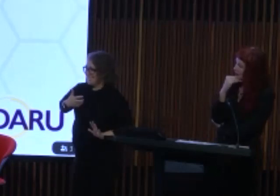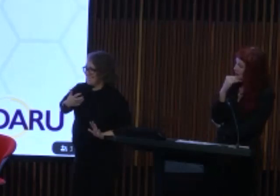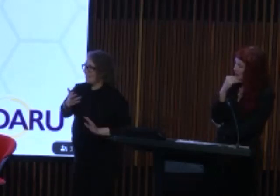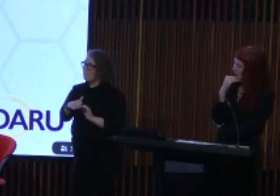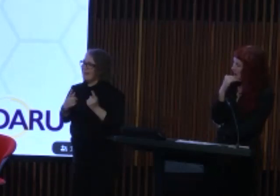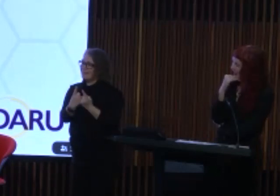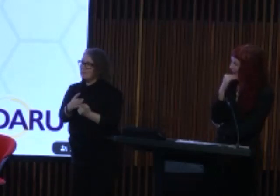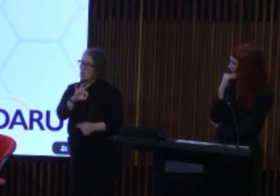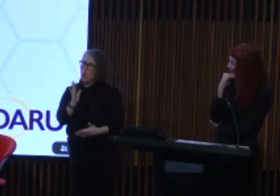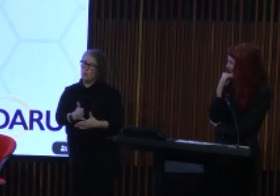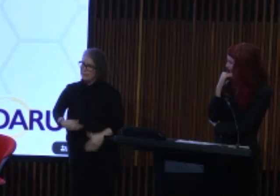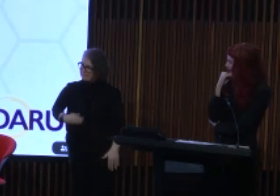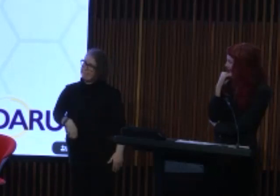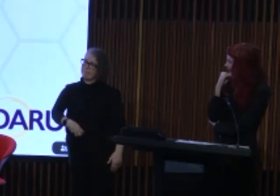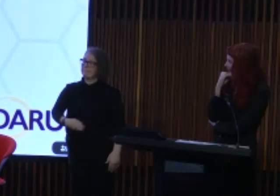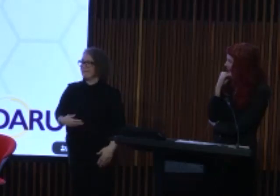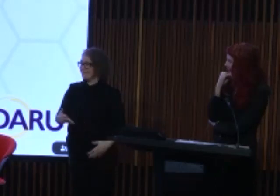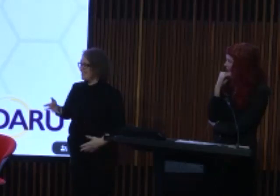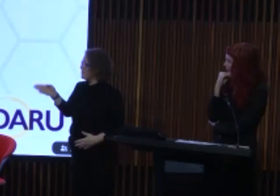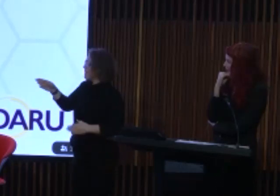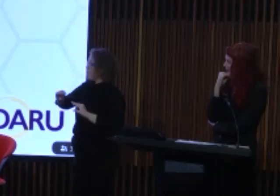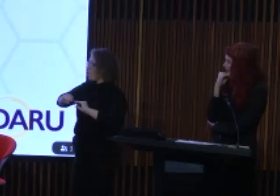that weren't working. Well, clearly more access, more advocacy funding,